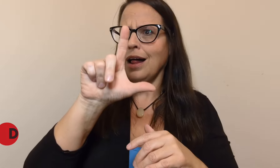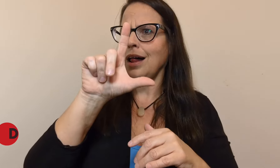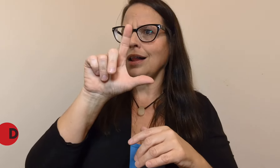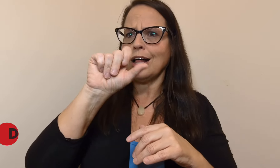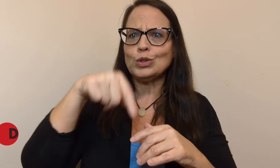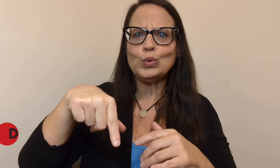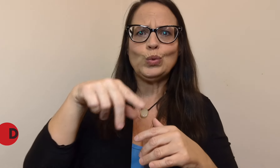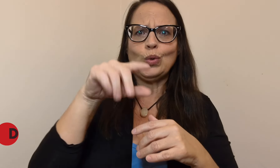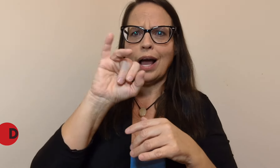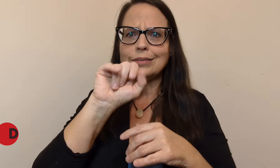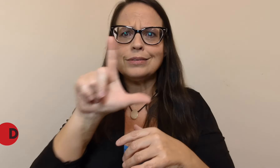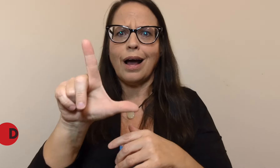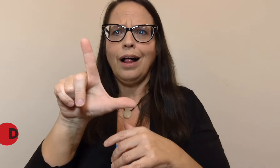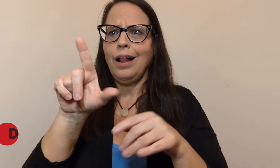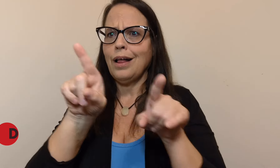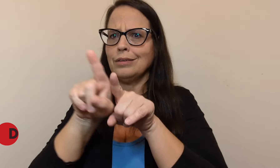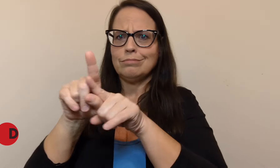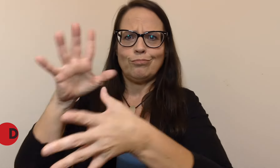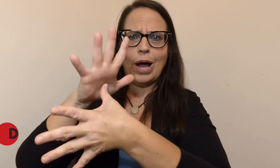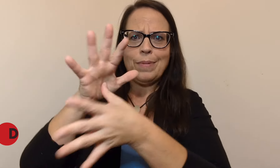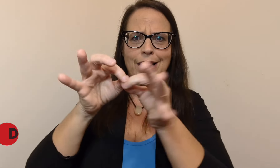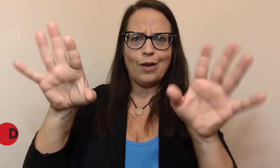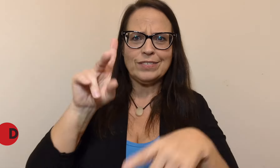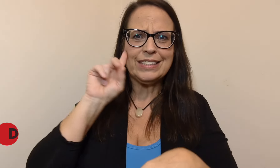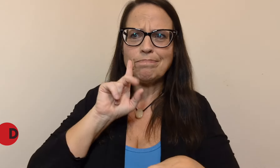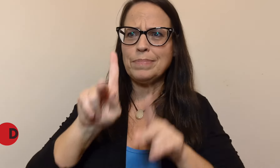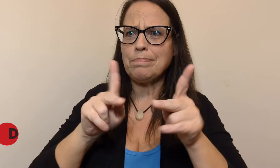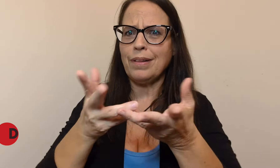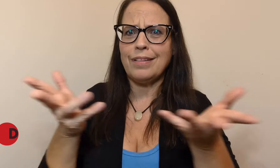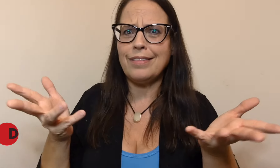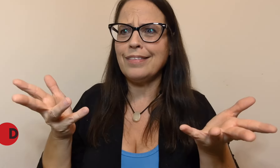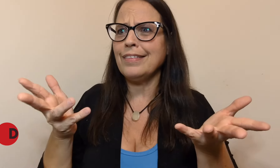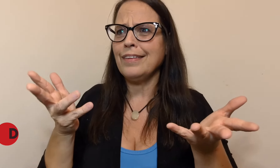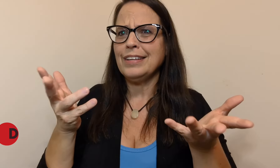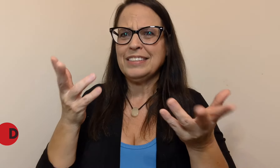LSQ and ISL as the primary language of Deaf people.